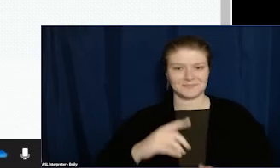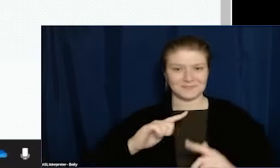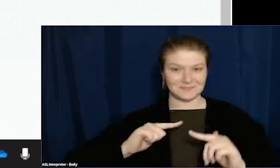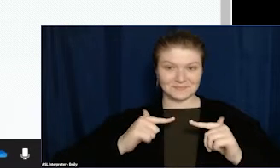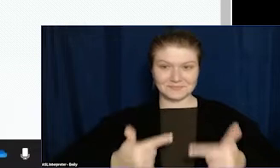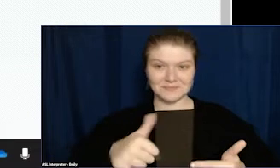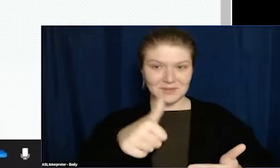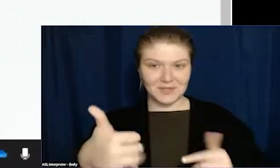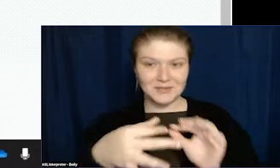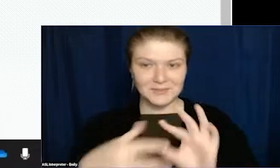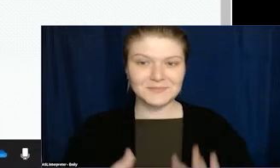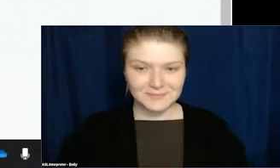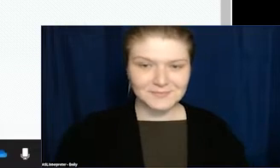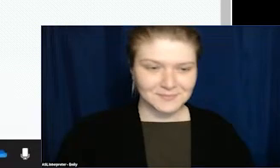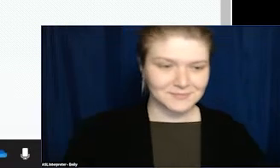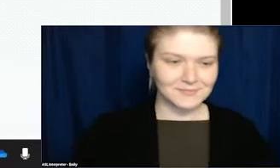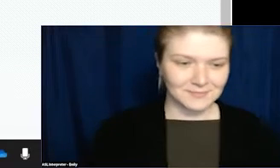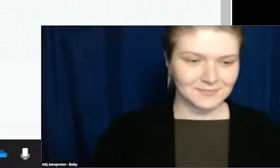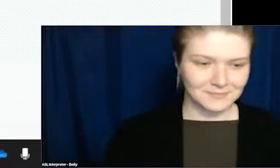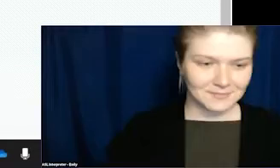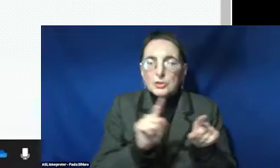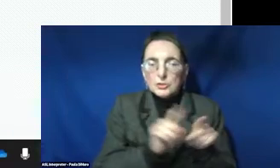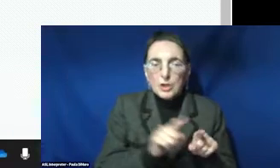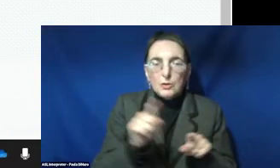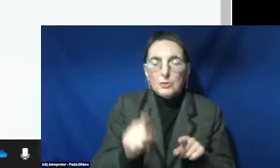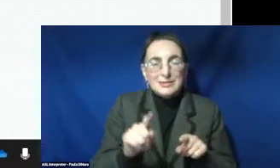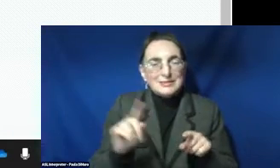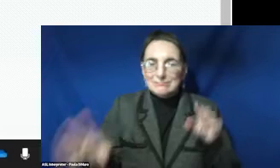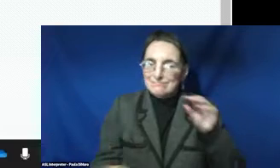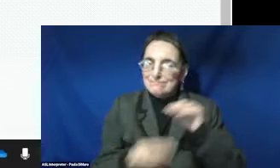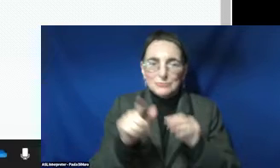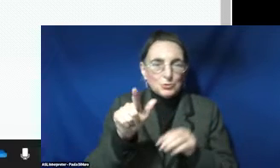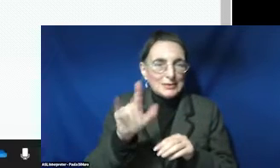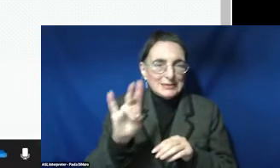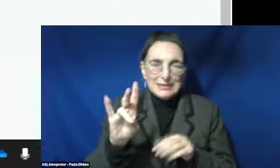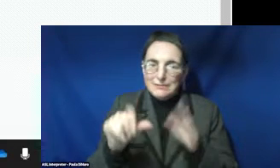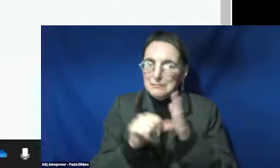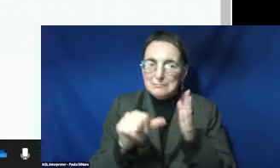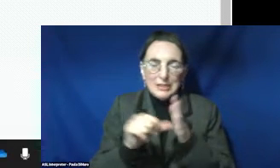Also, the fillable Current and Pending Support is 27 pages long. Most people do not use all 27 pages.